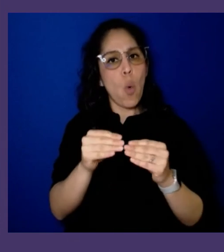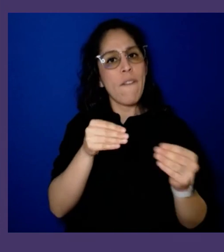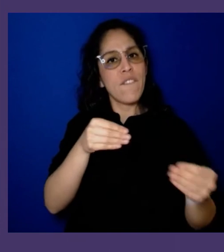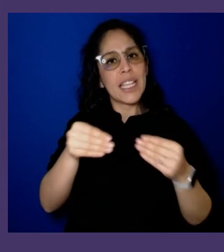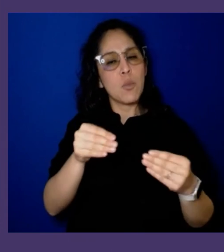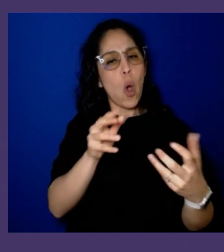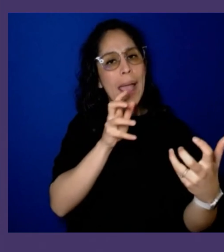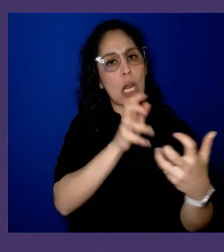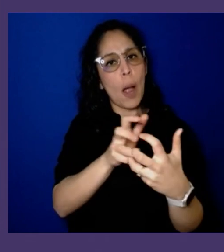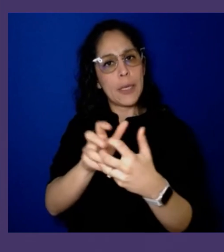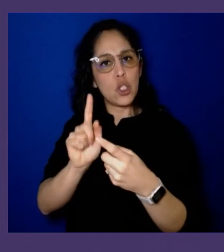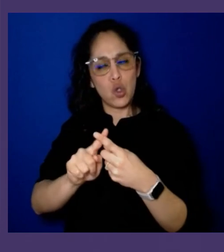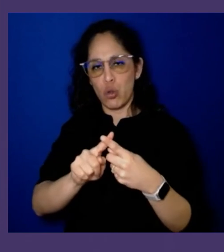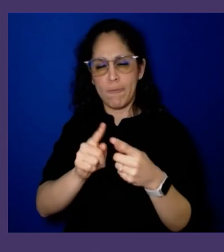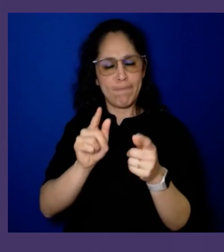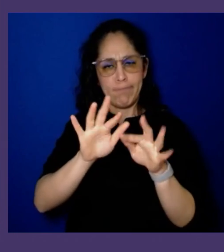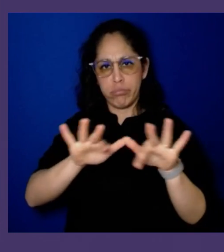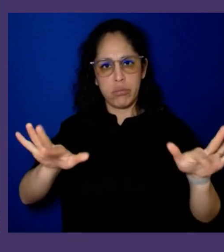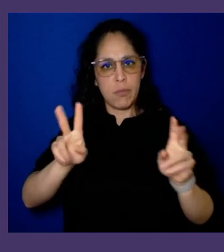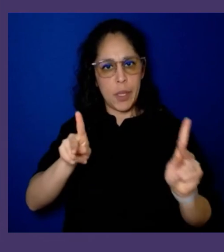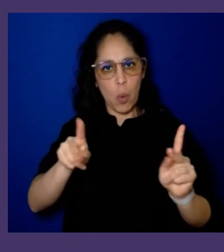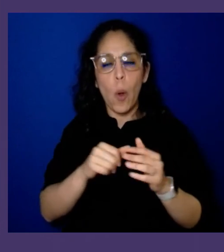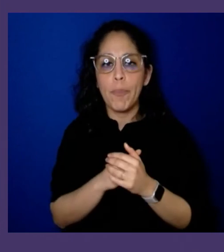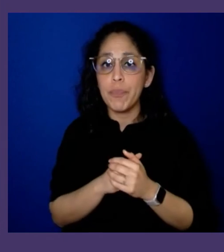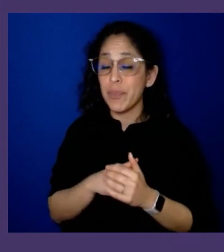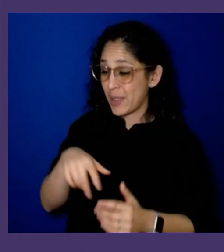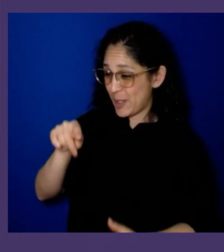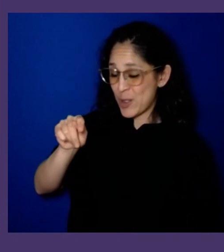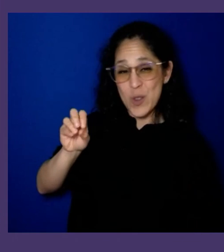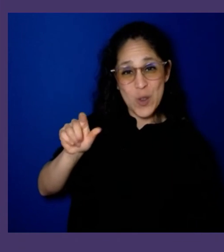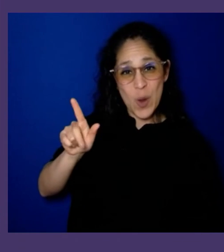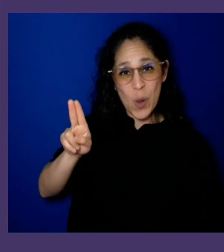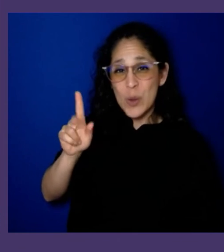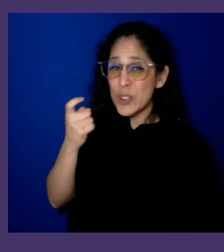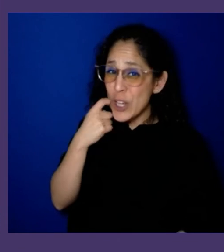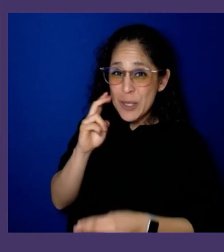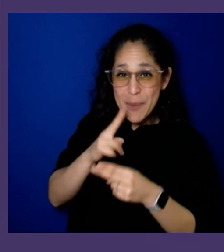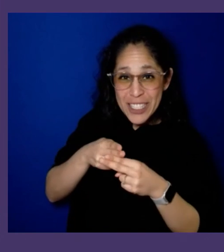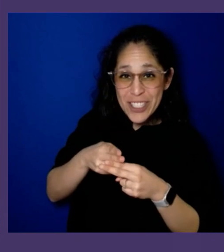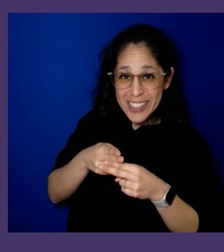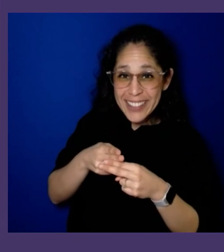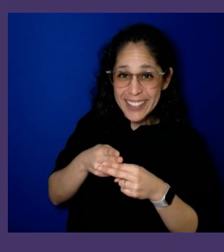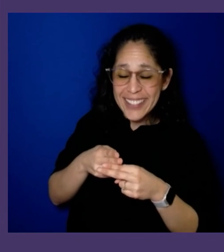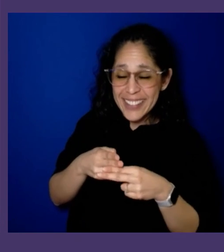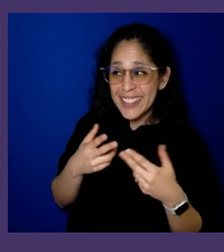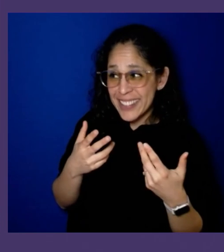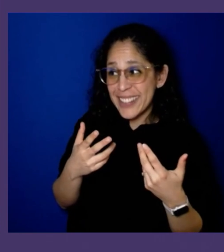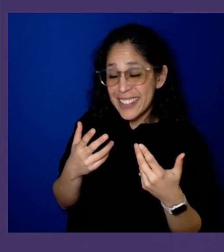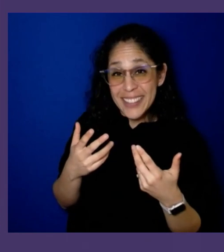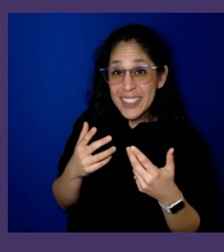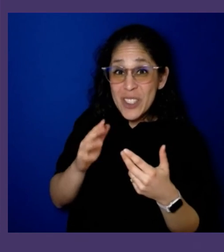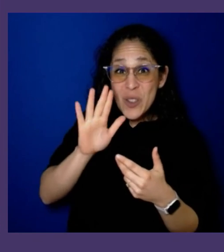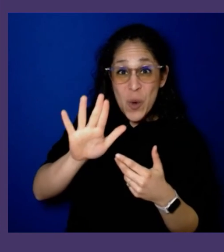I think to what Tolu just said, there's different points in your life when you may have different needs.